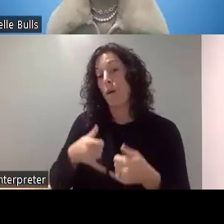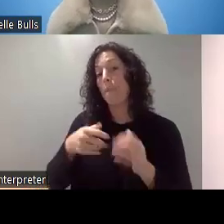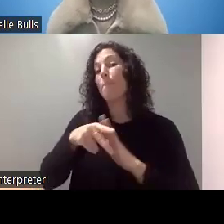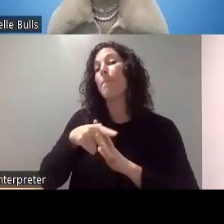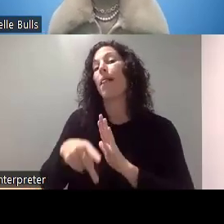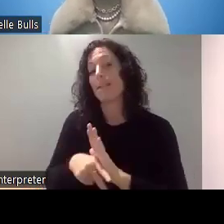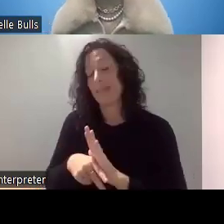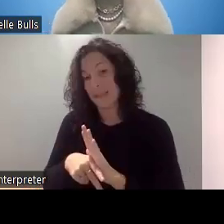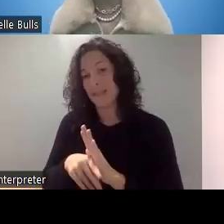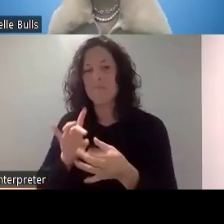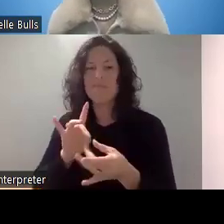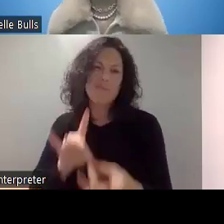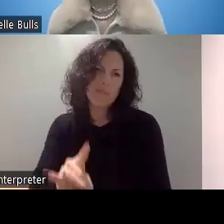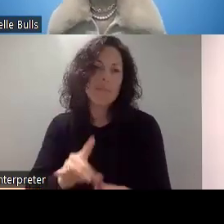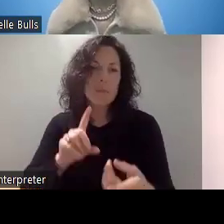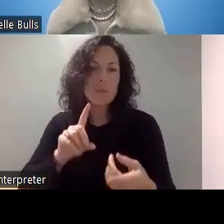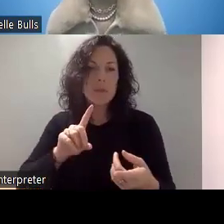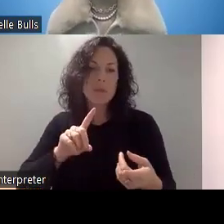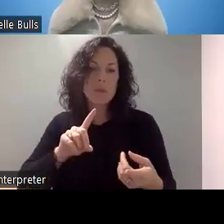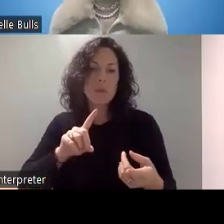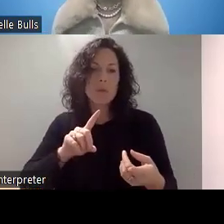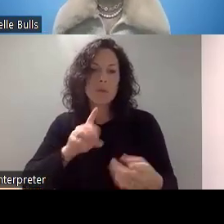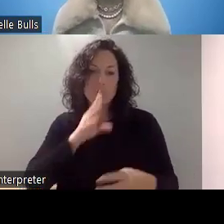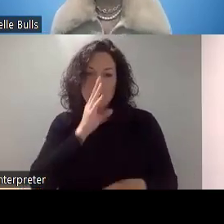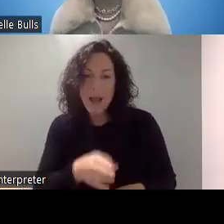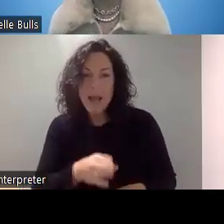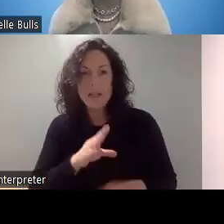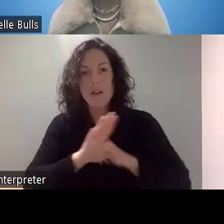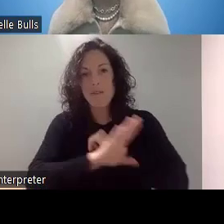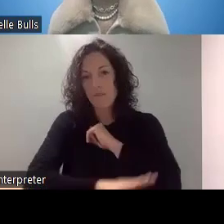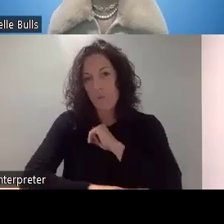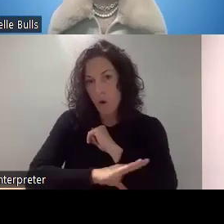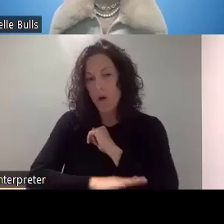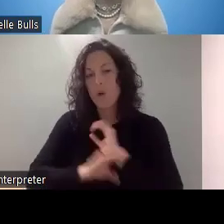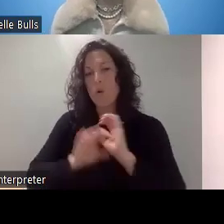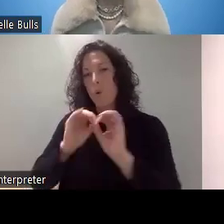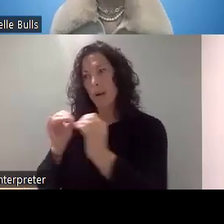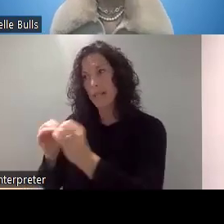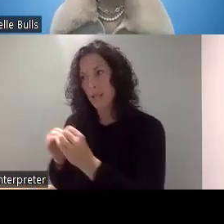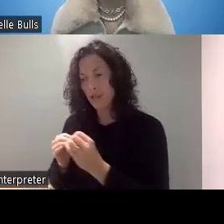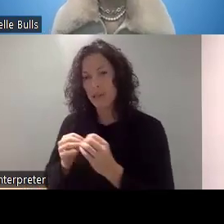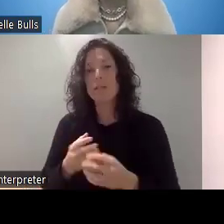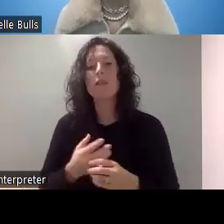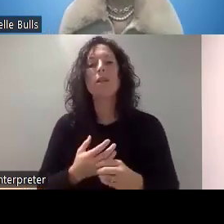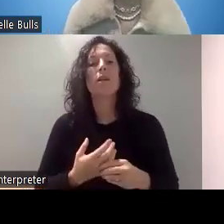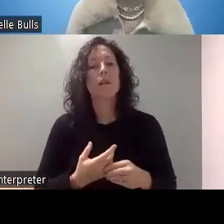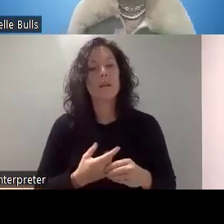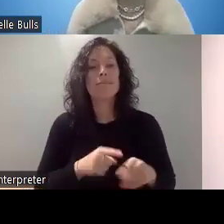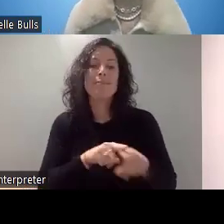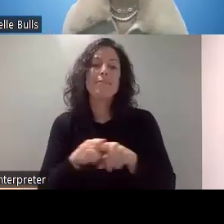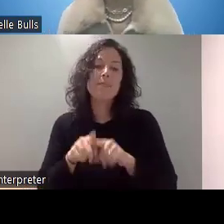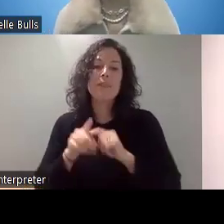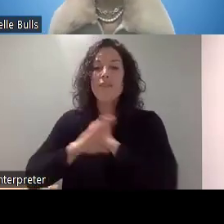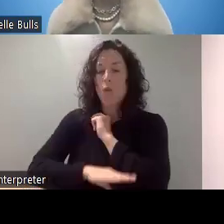as it relates to direct foreign organizations as well as foreign components and subs.